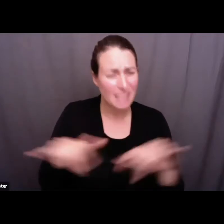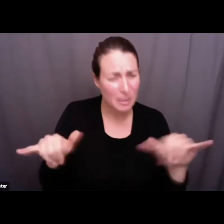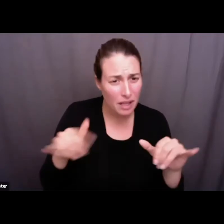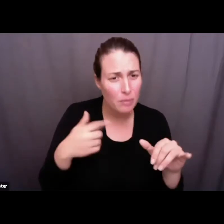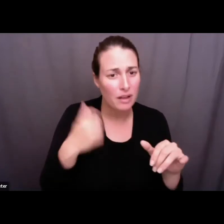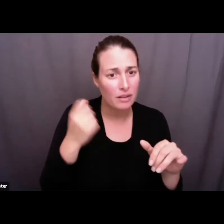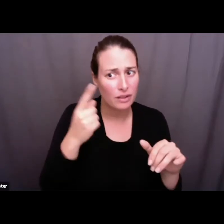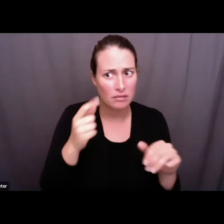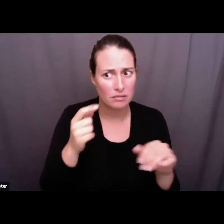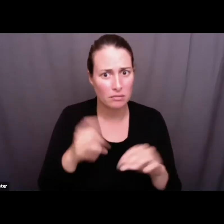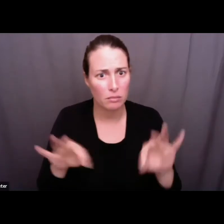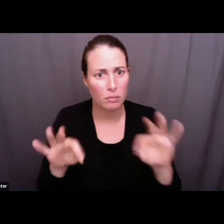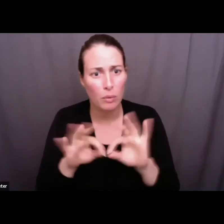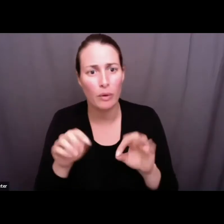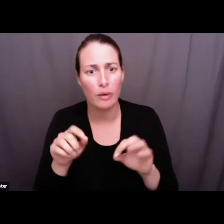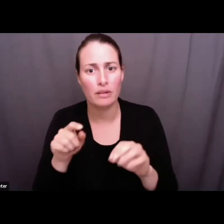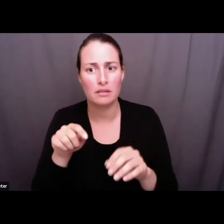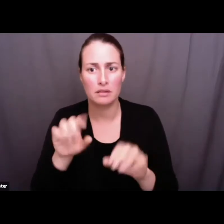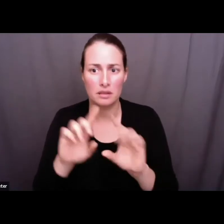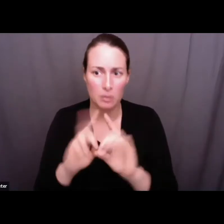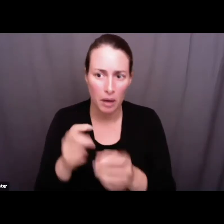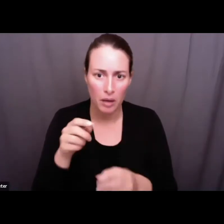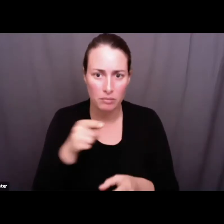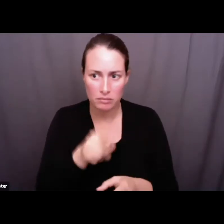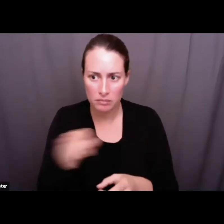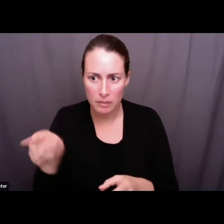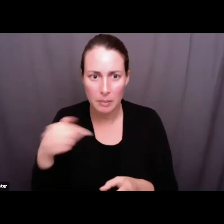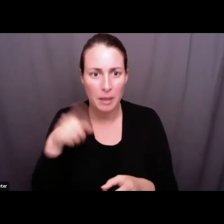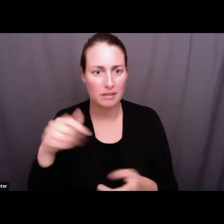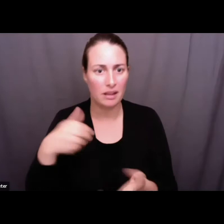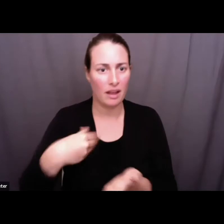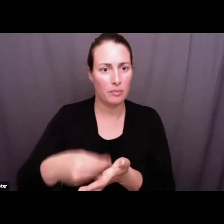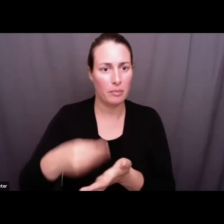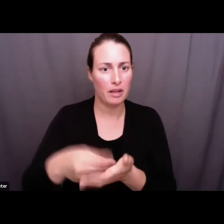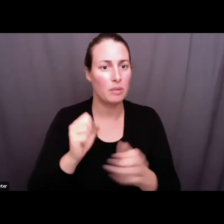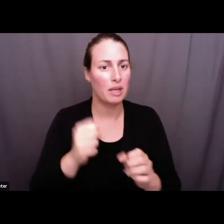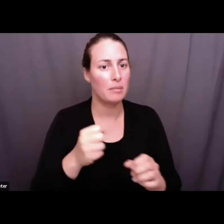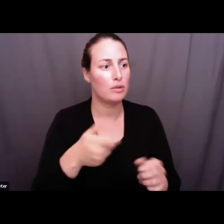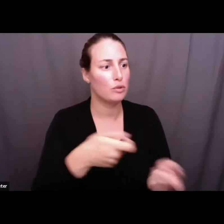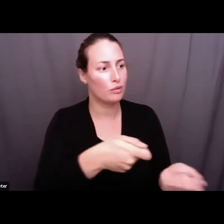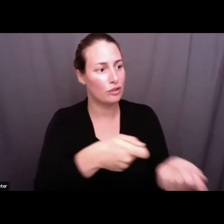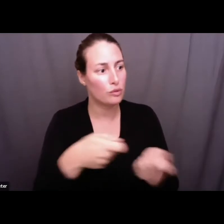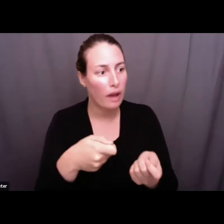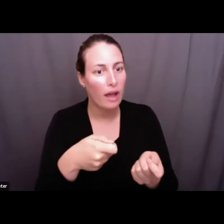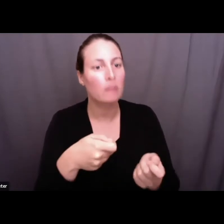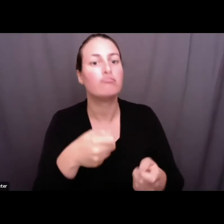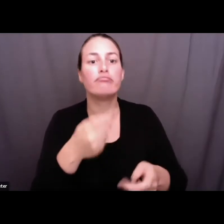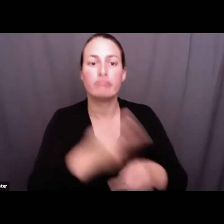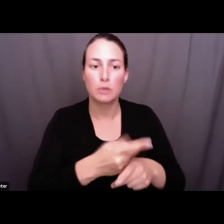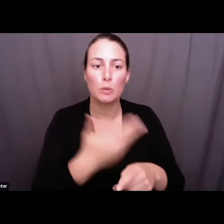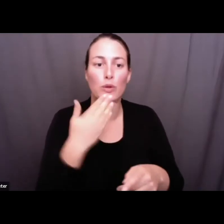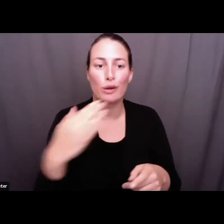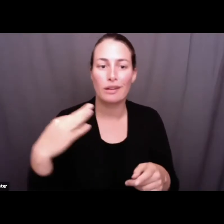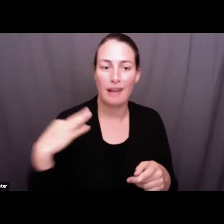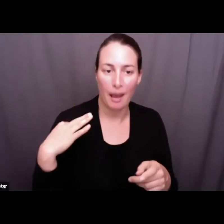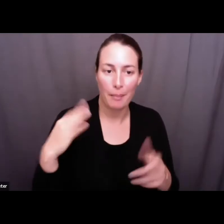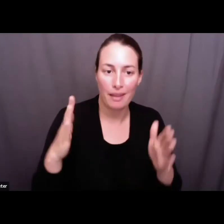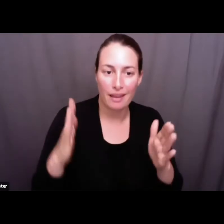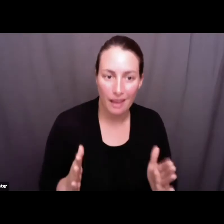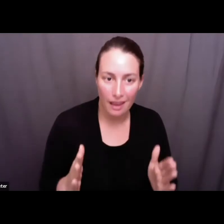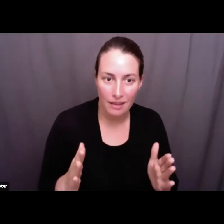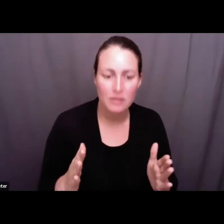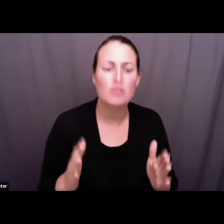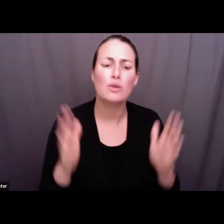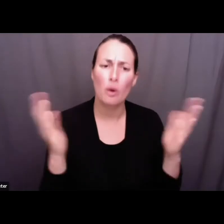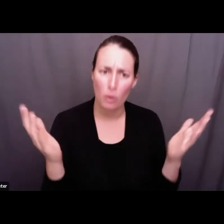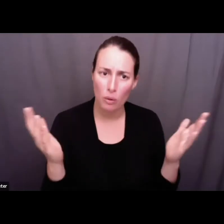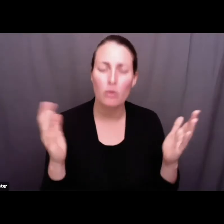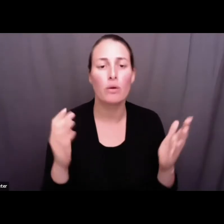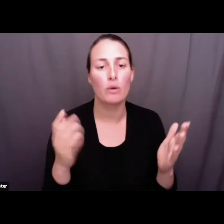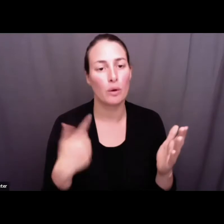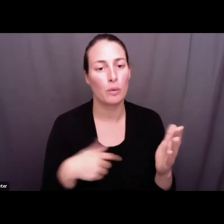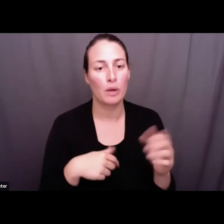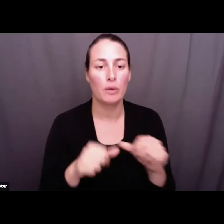attract a really good applicant, so we will continue to move things towards the individual